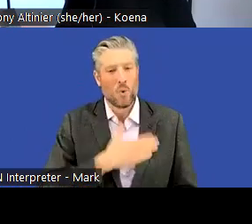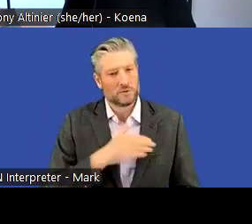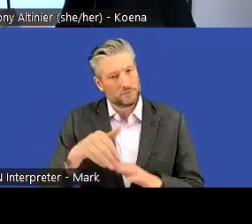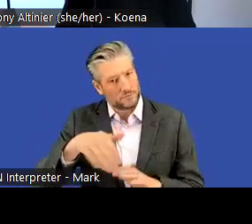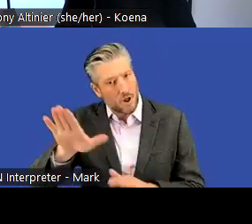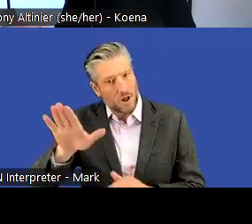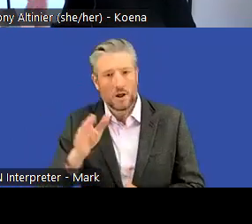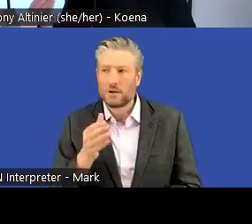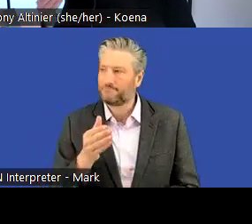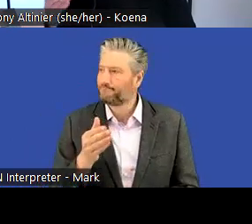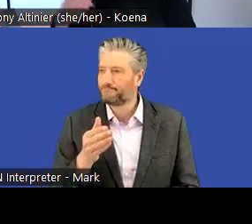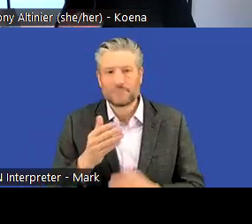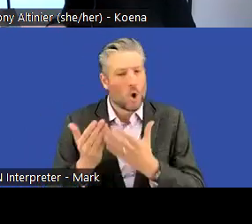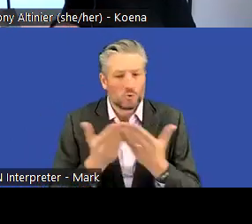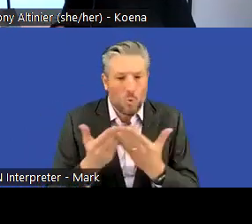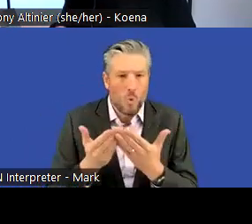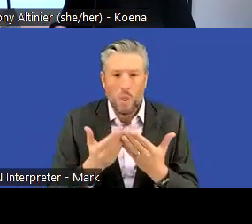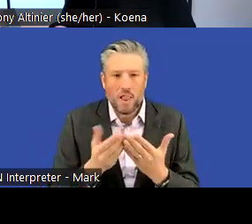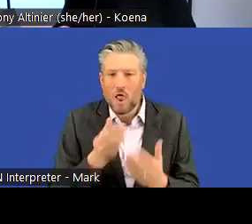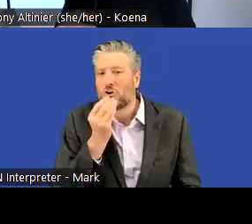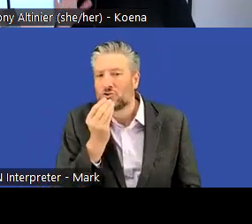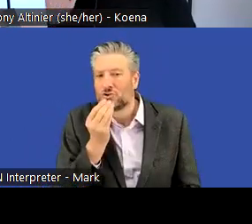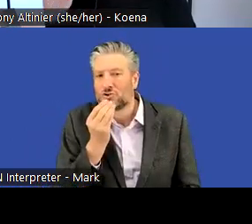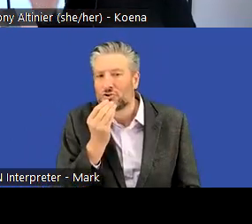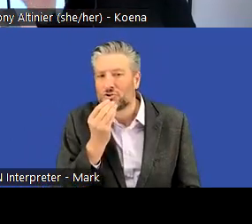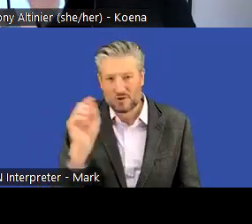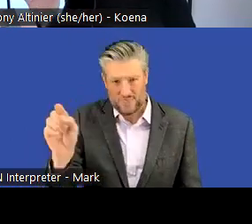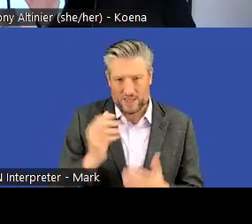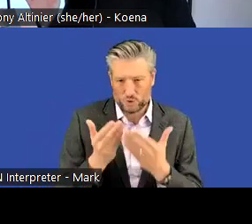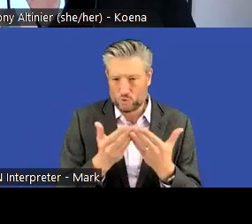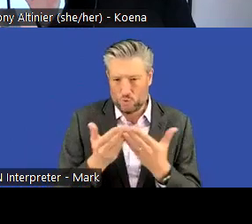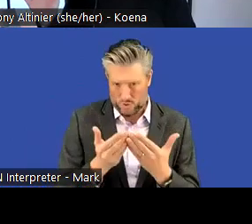that are in a town level, not national one.